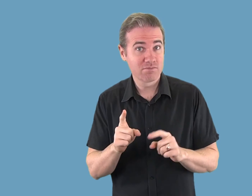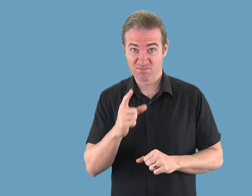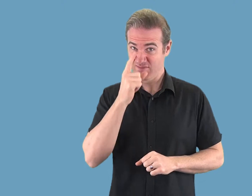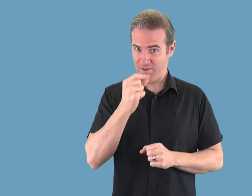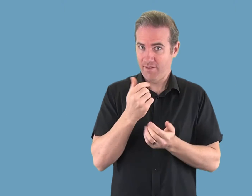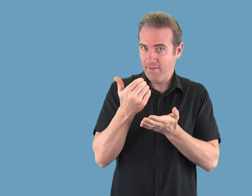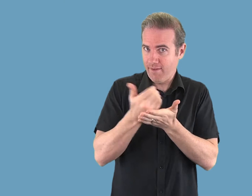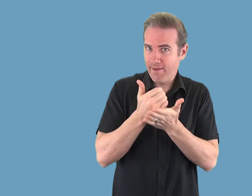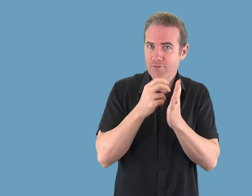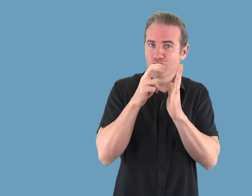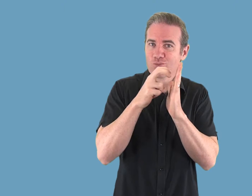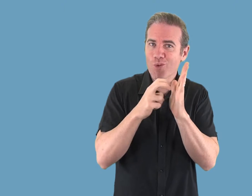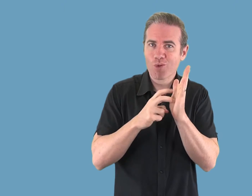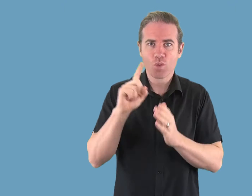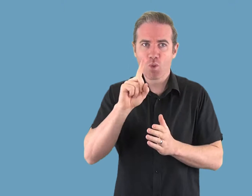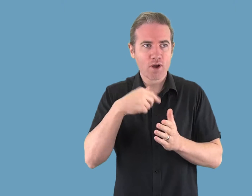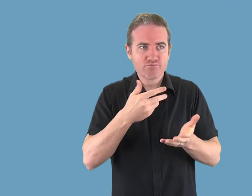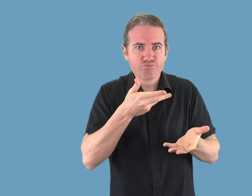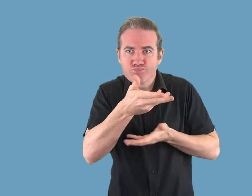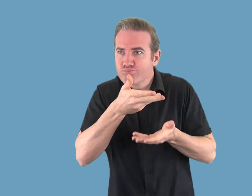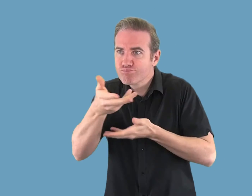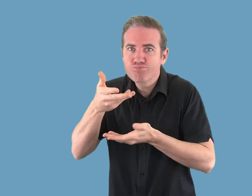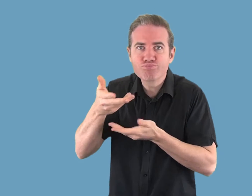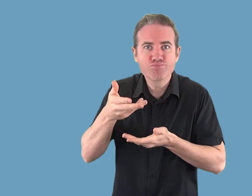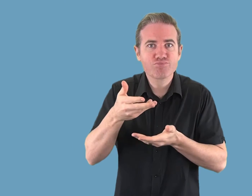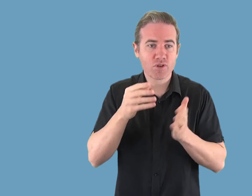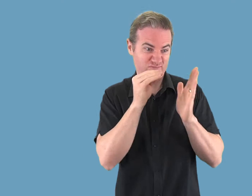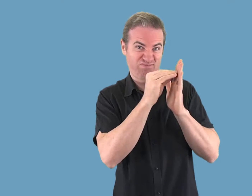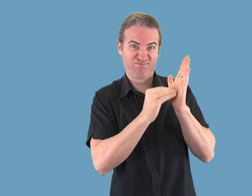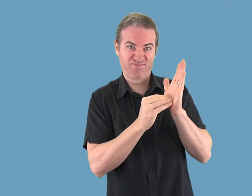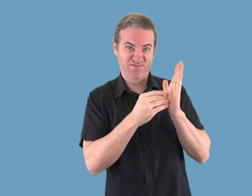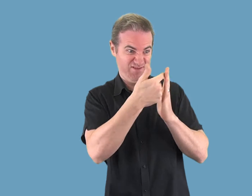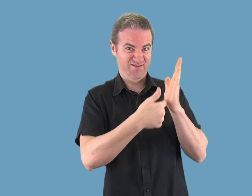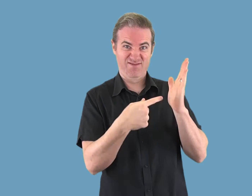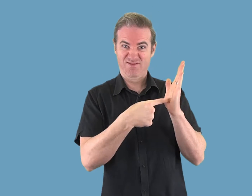It's also a great way to keep a record of conversations and